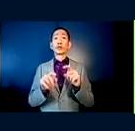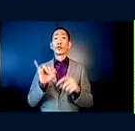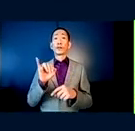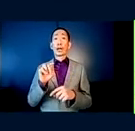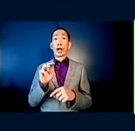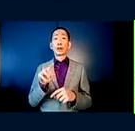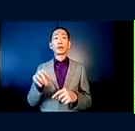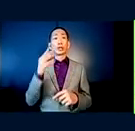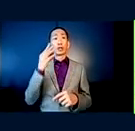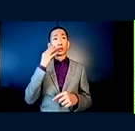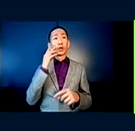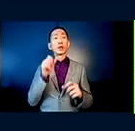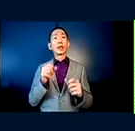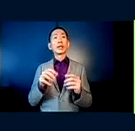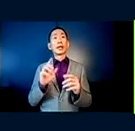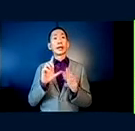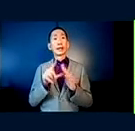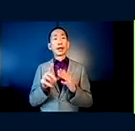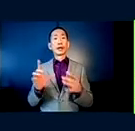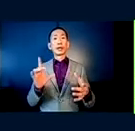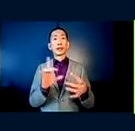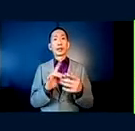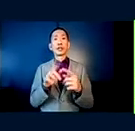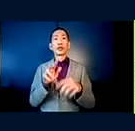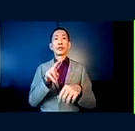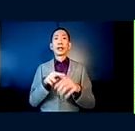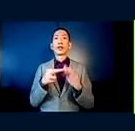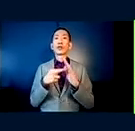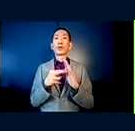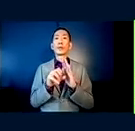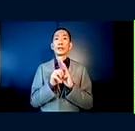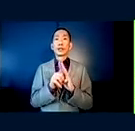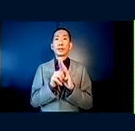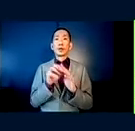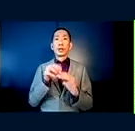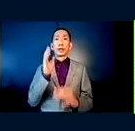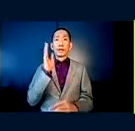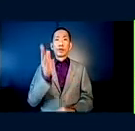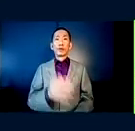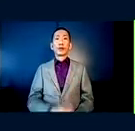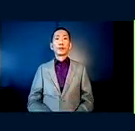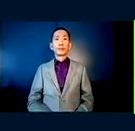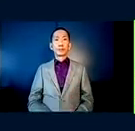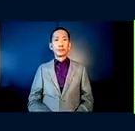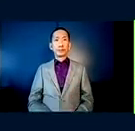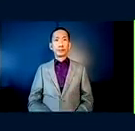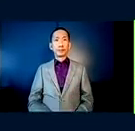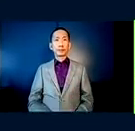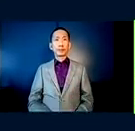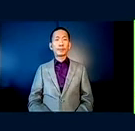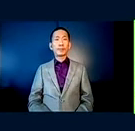PEOPLE CAN PULL FROM SURVEYED ITEMS THEY CAN LINK TO NATIONALLY REPRESENTATIVE SAMPLES IN THE FUTURE.